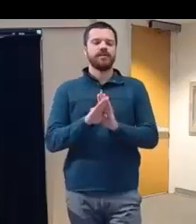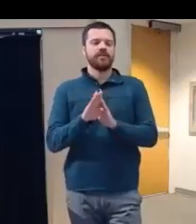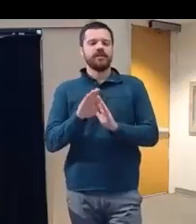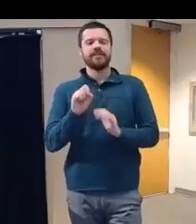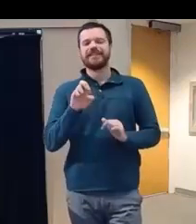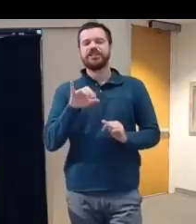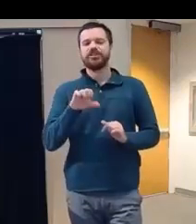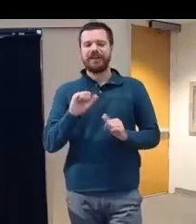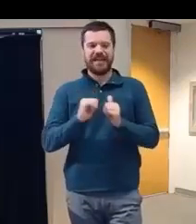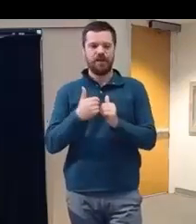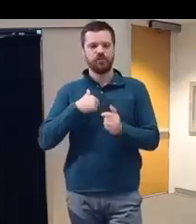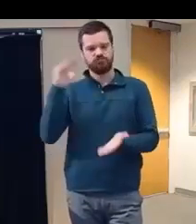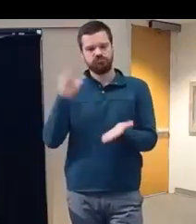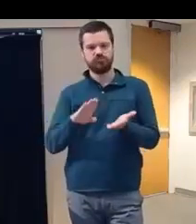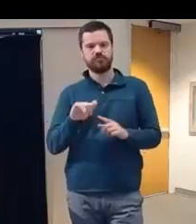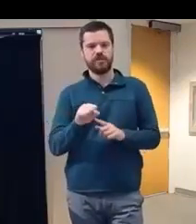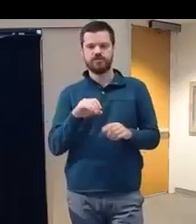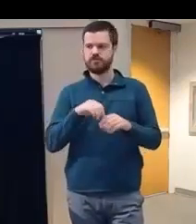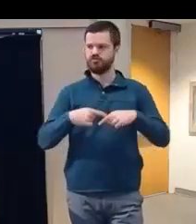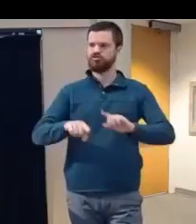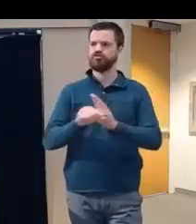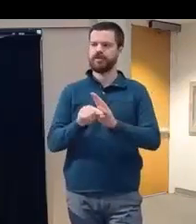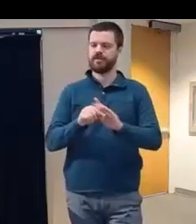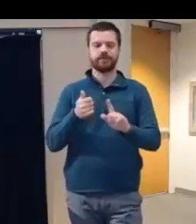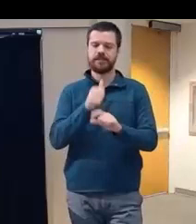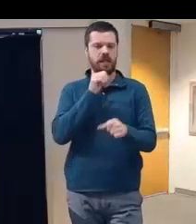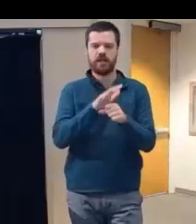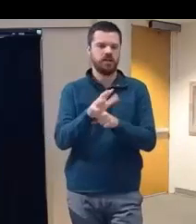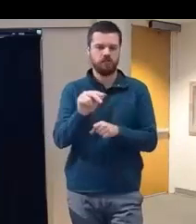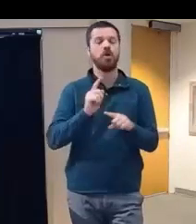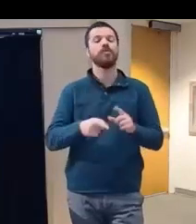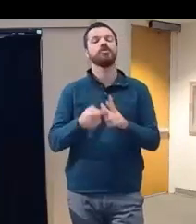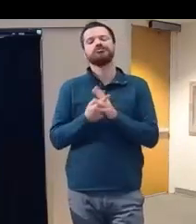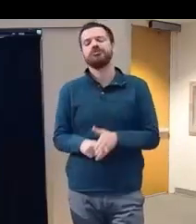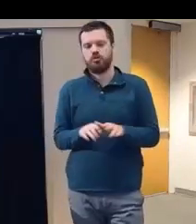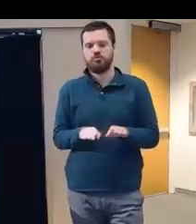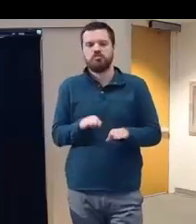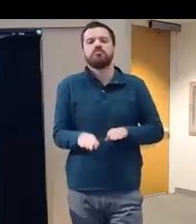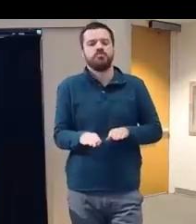uh bias and Grading of course it's not going to be sufficient but at least it's a start um and that's